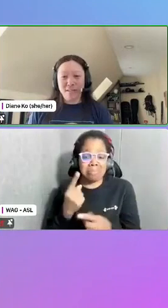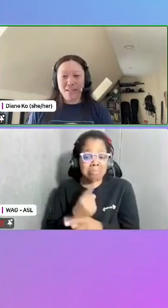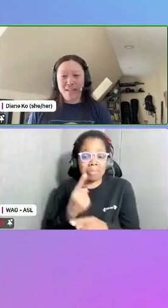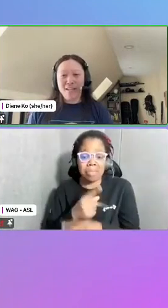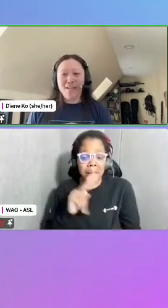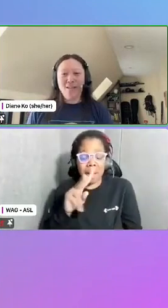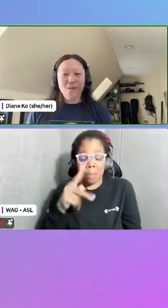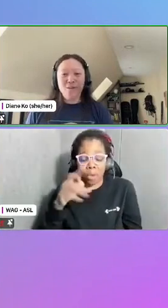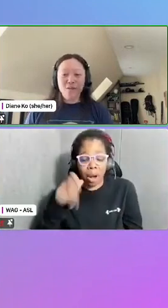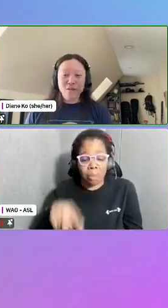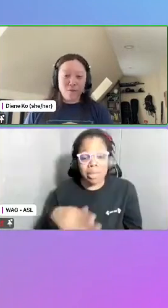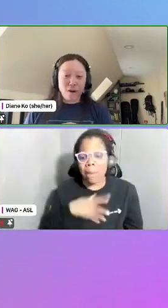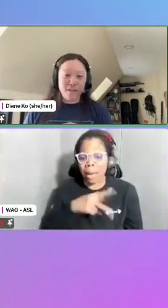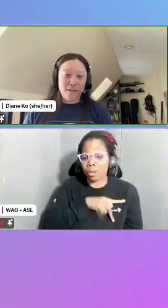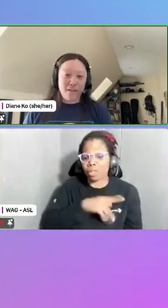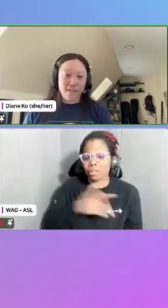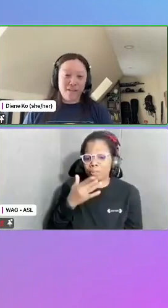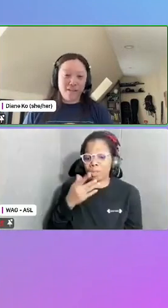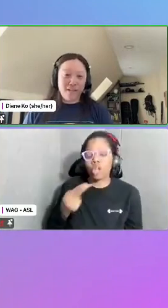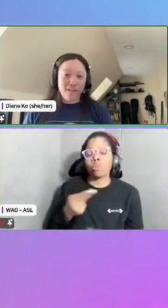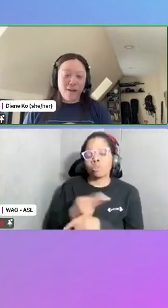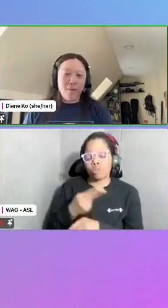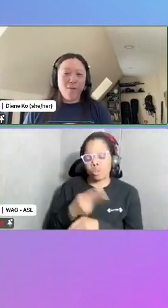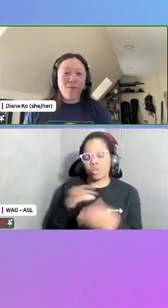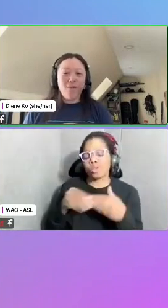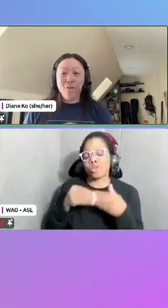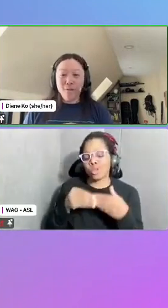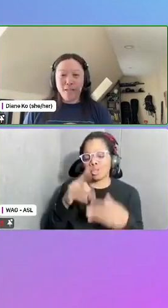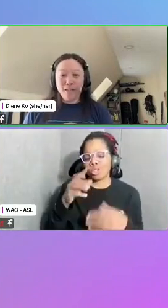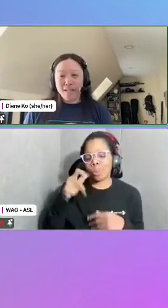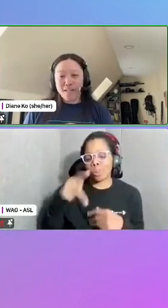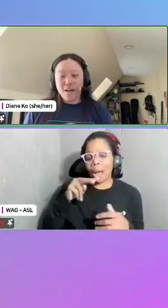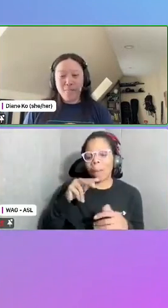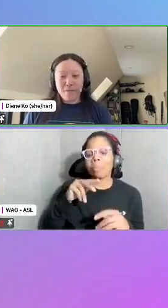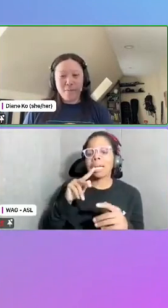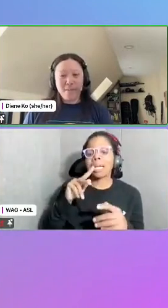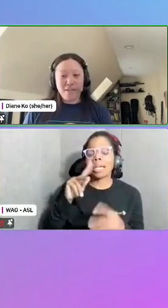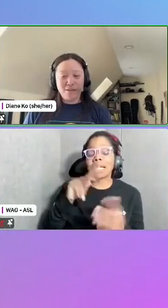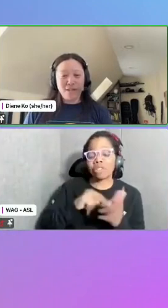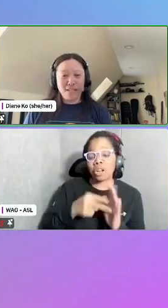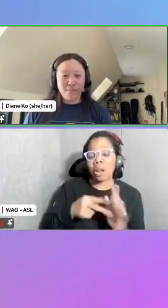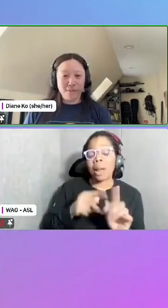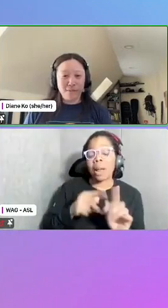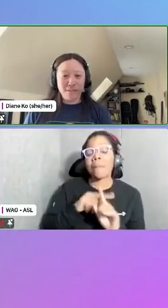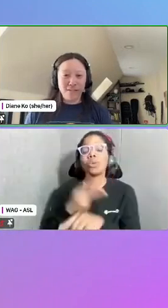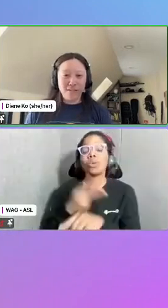that you do not want. One of the philosophical decisions that you'll need to make is whether you ought to